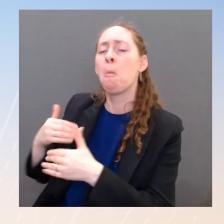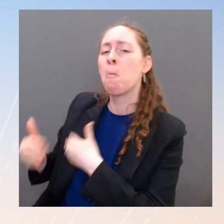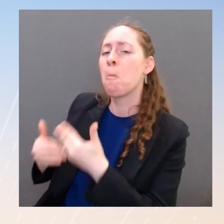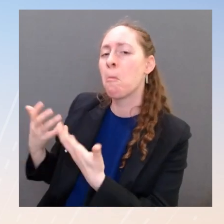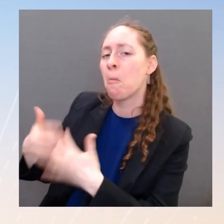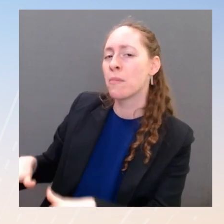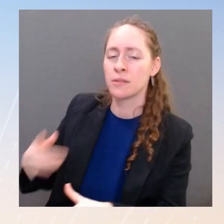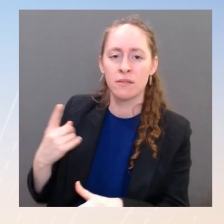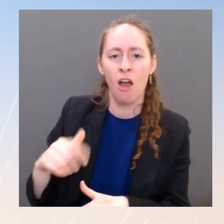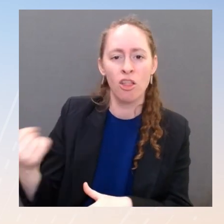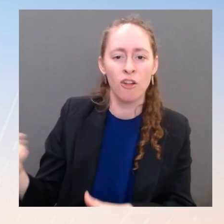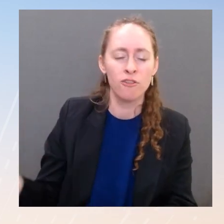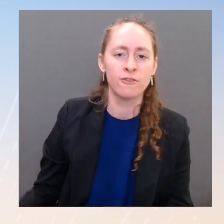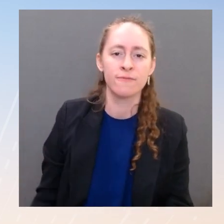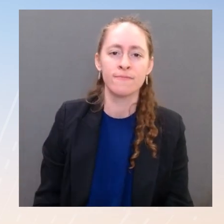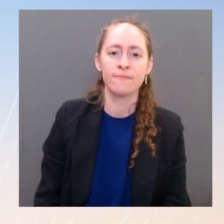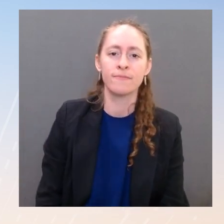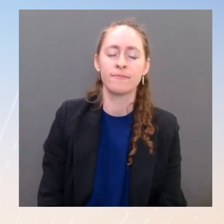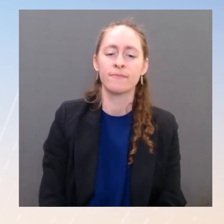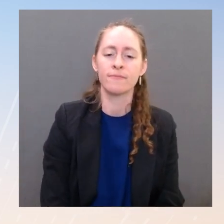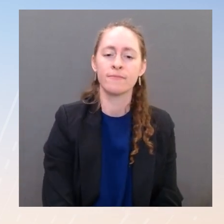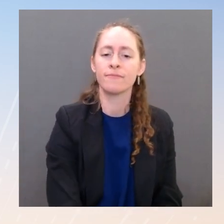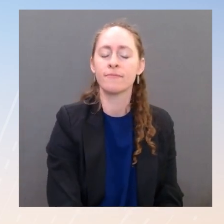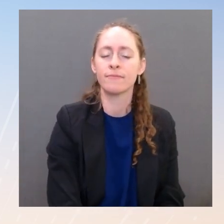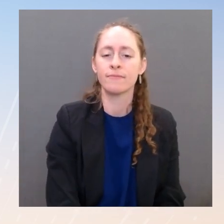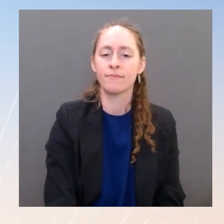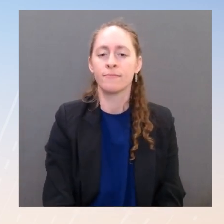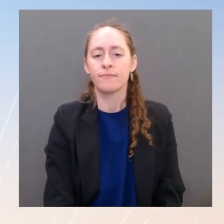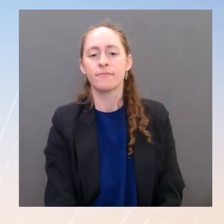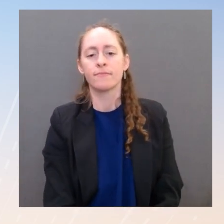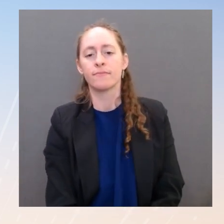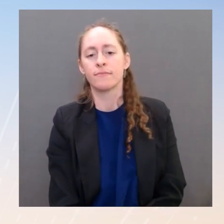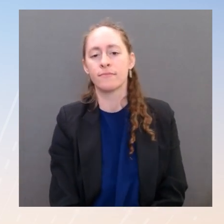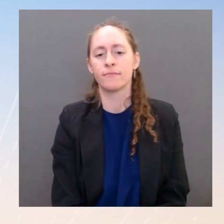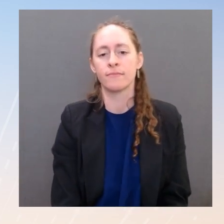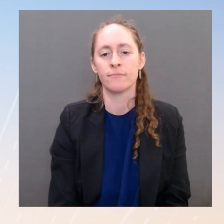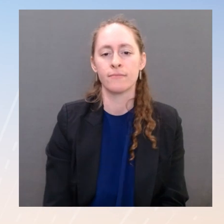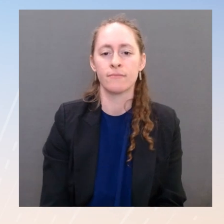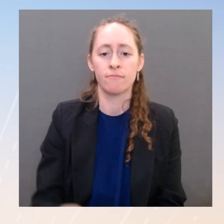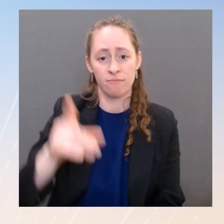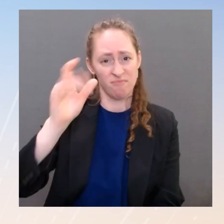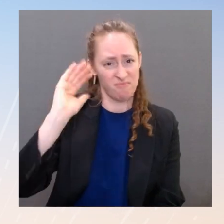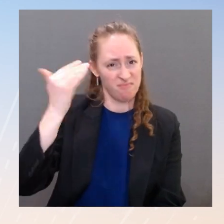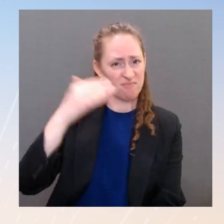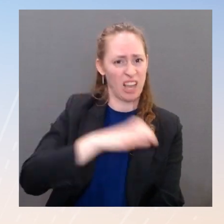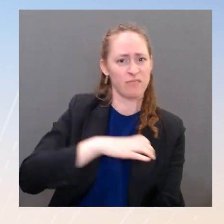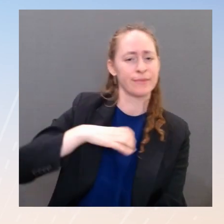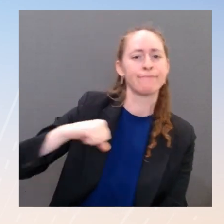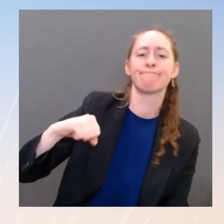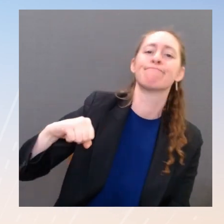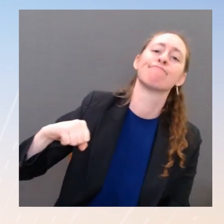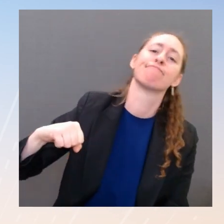"You know, you should do your job and pass laws," or how do those conversations go? Ms. Psaki: I just don't have more to read out for you.